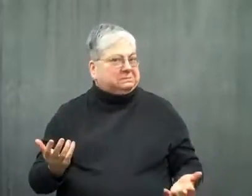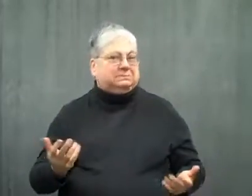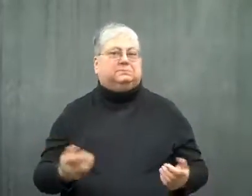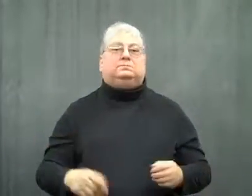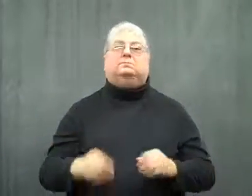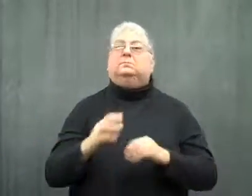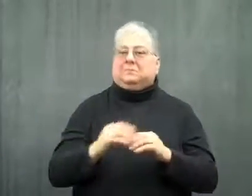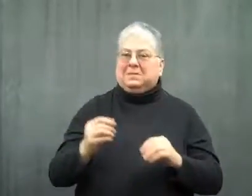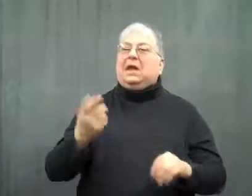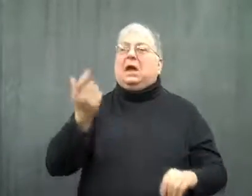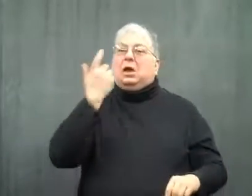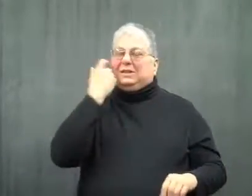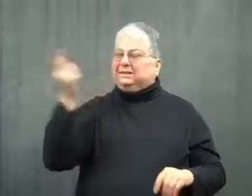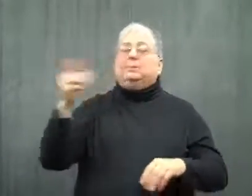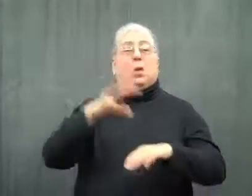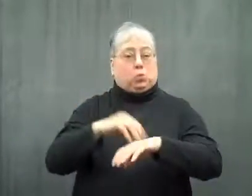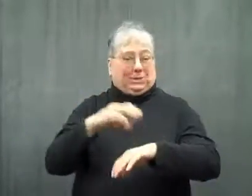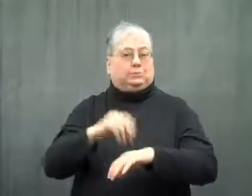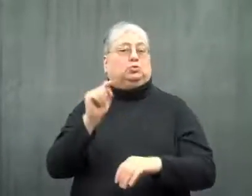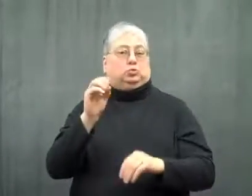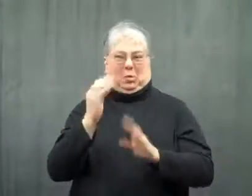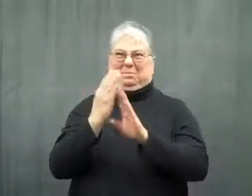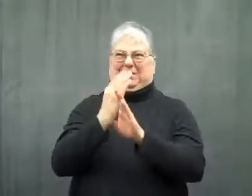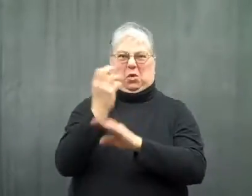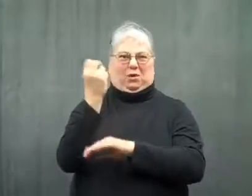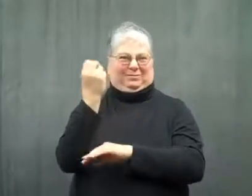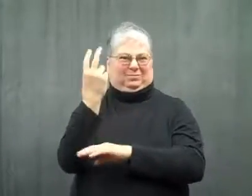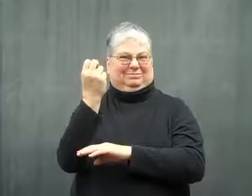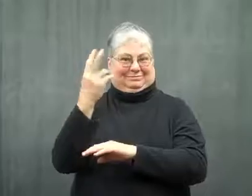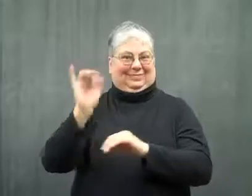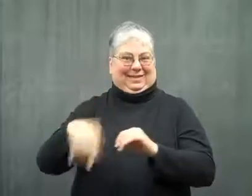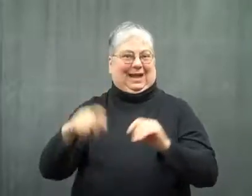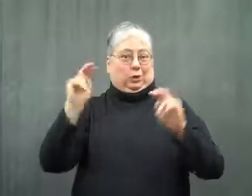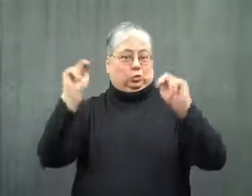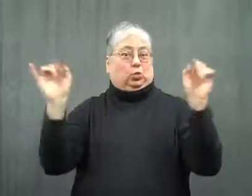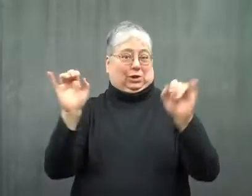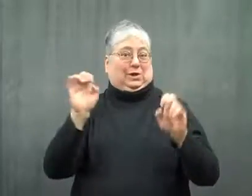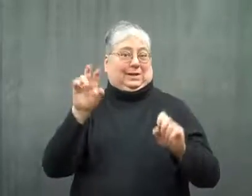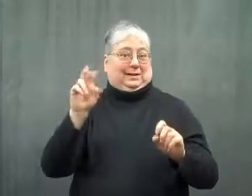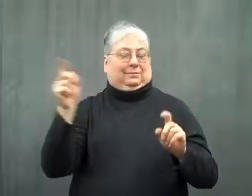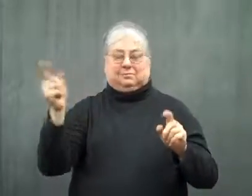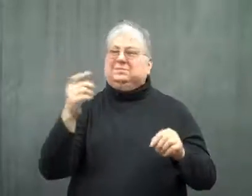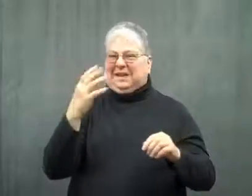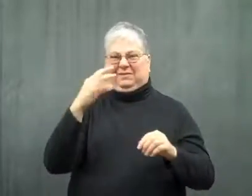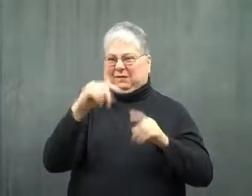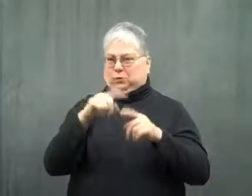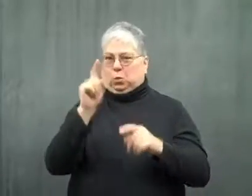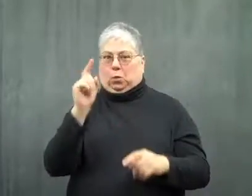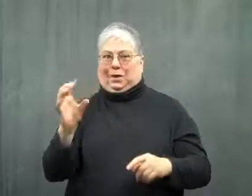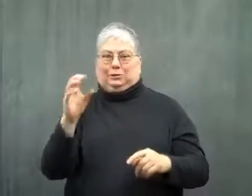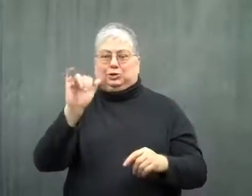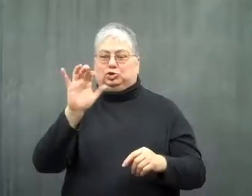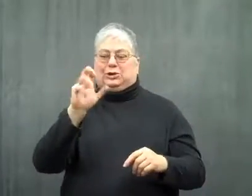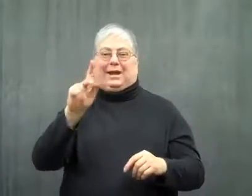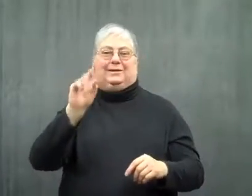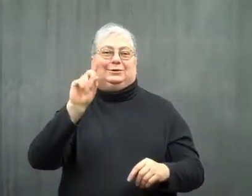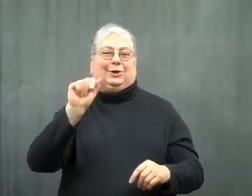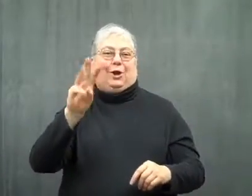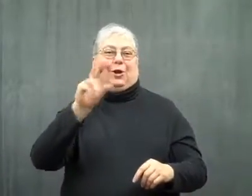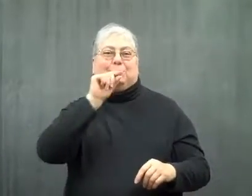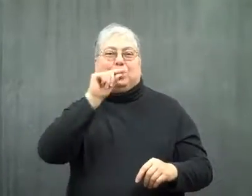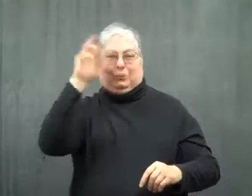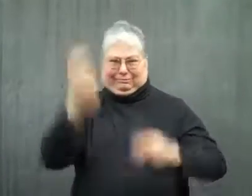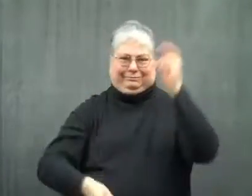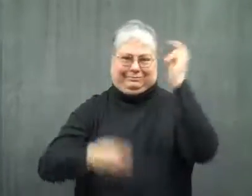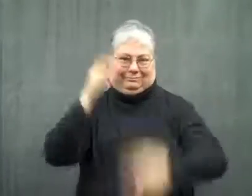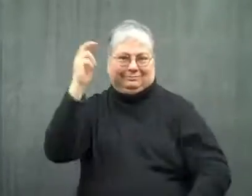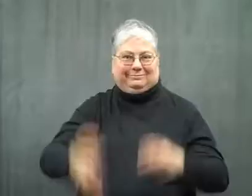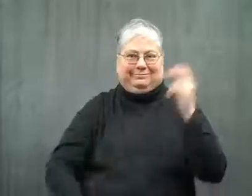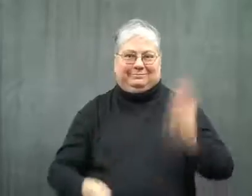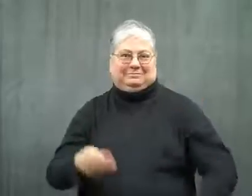In Sweden, also New Year's Eve, just before midnight, 50 to 100 jackdaws fell out of the sky.